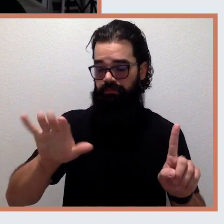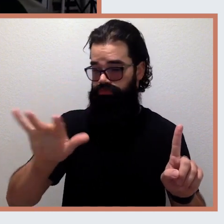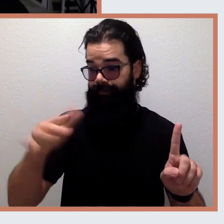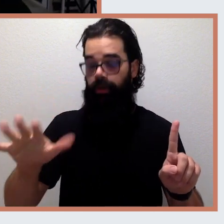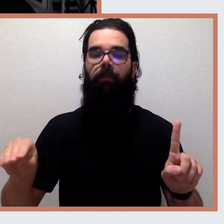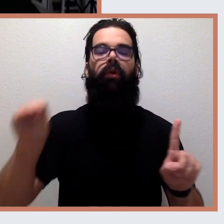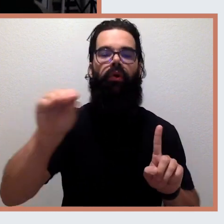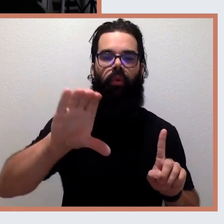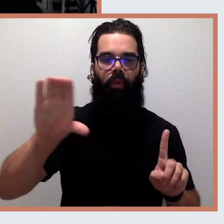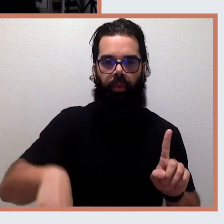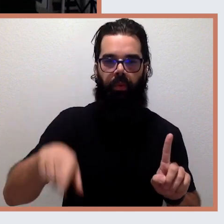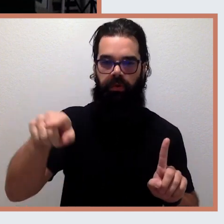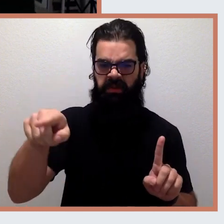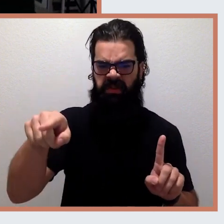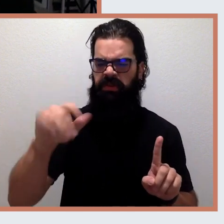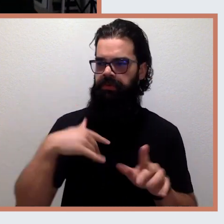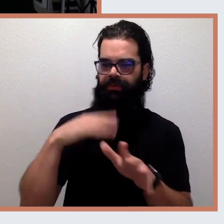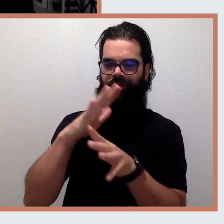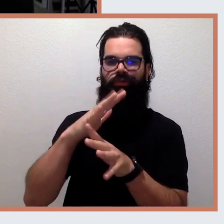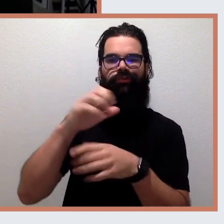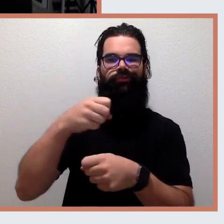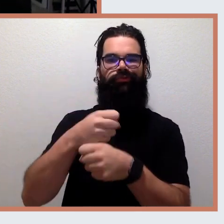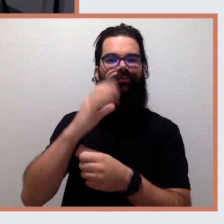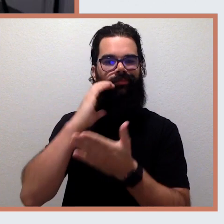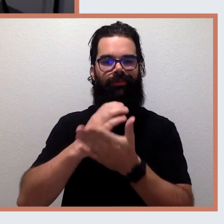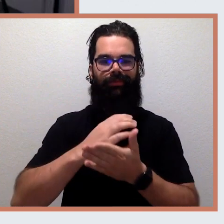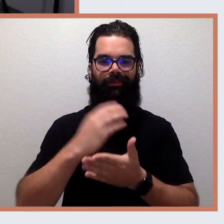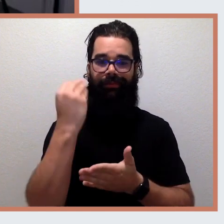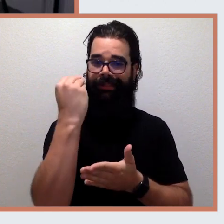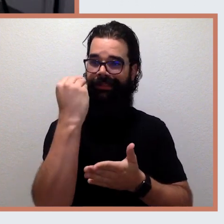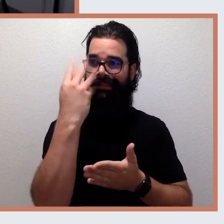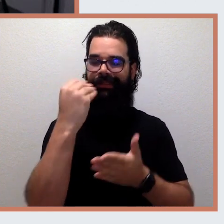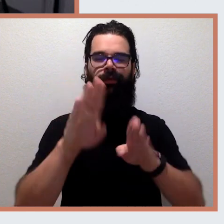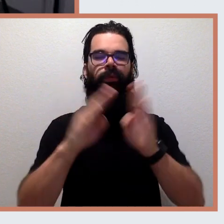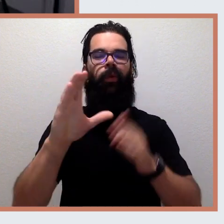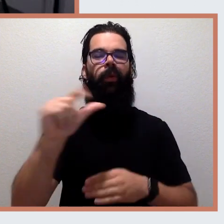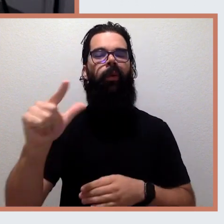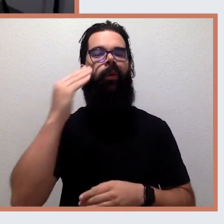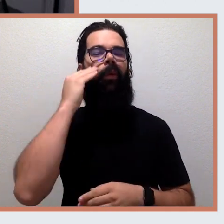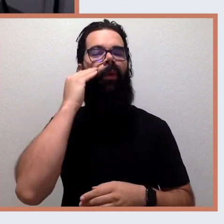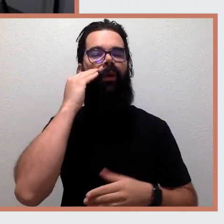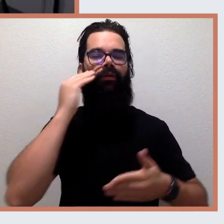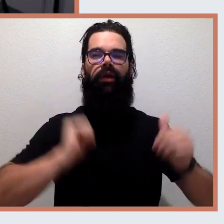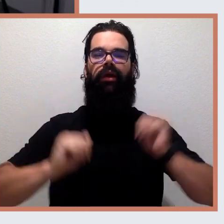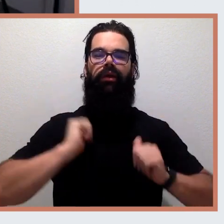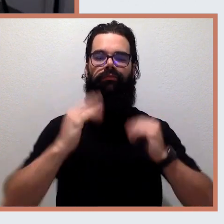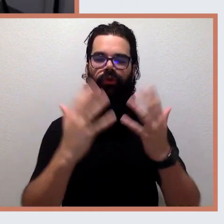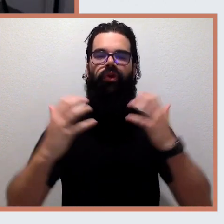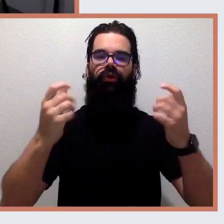then I moved to Chicago for a year. My senior year of high school, I booked a... It was an open call, open casting call,